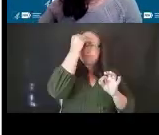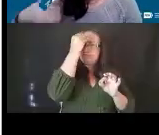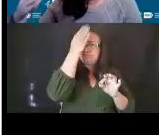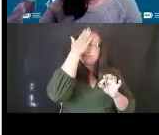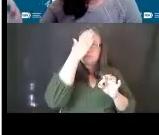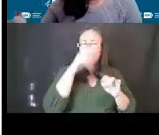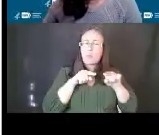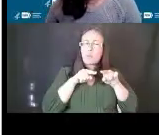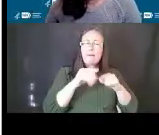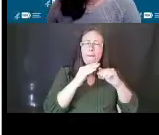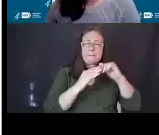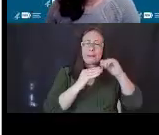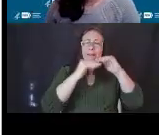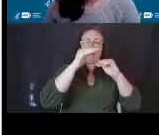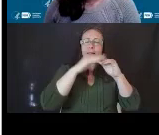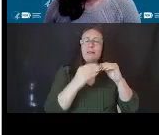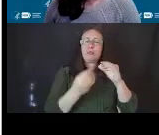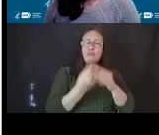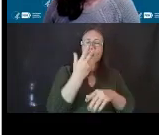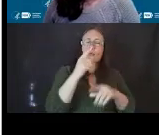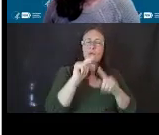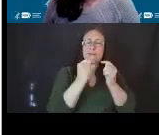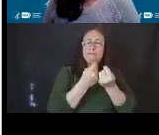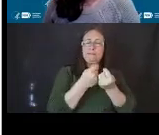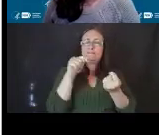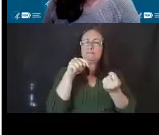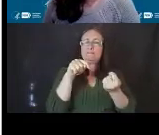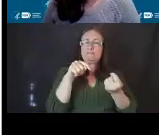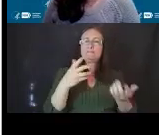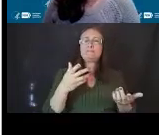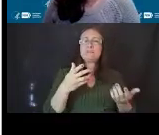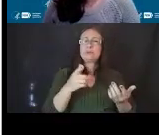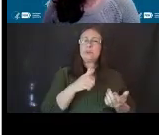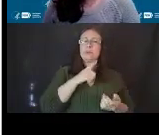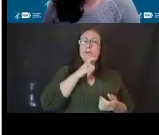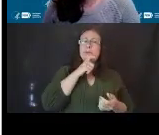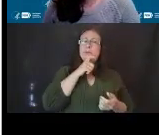and surround yourself with those who have similar values as you do.